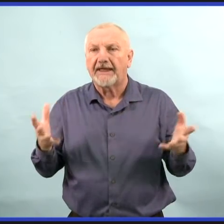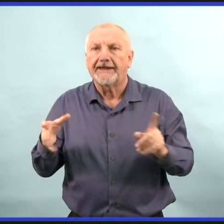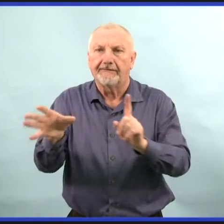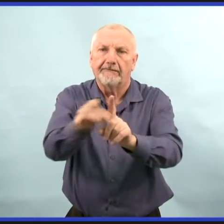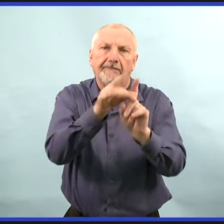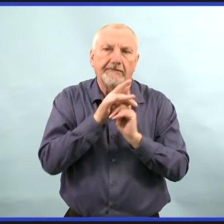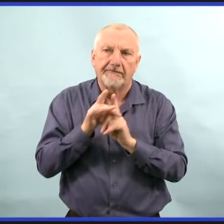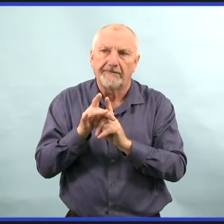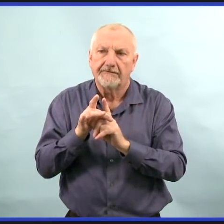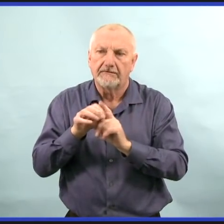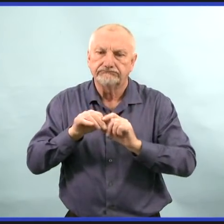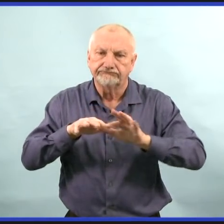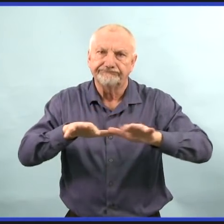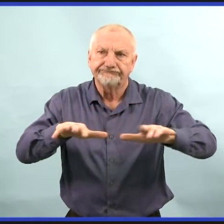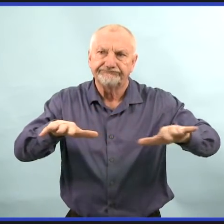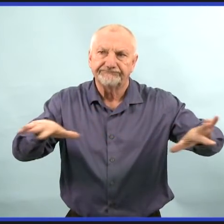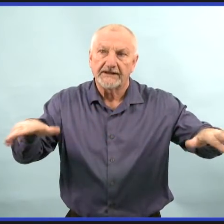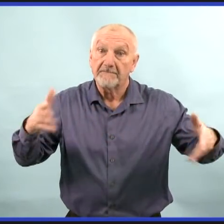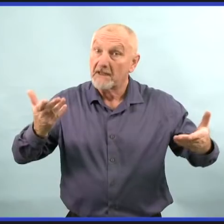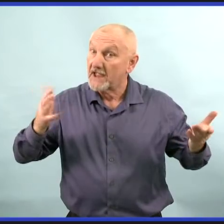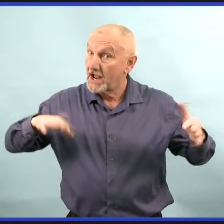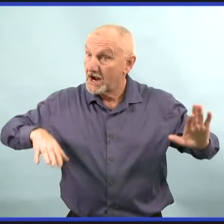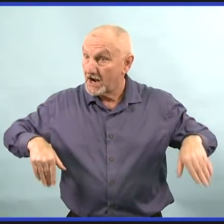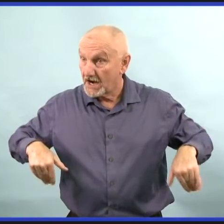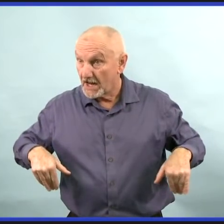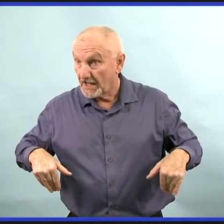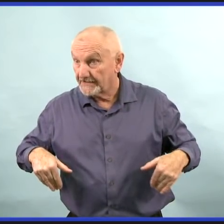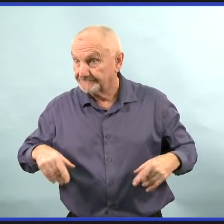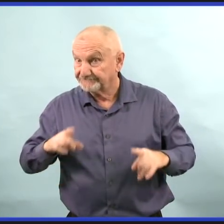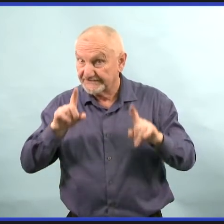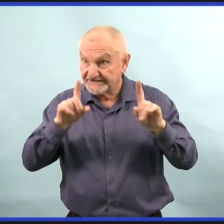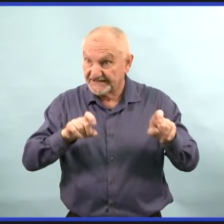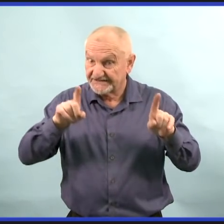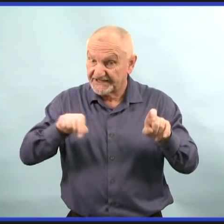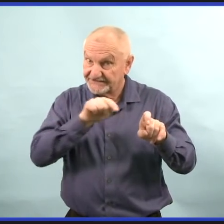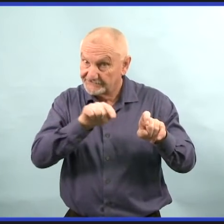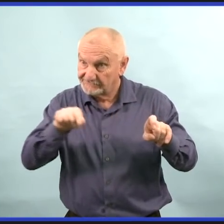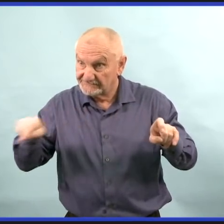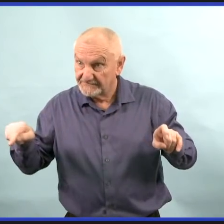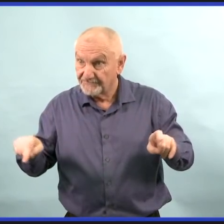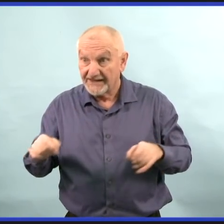many cases for every test positive that we get the higher the test positive the more likely